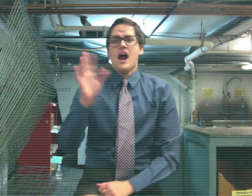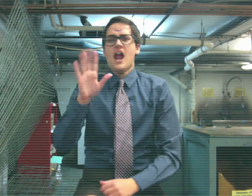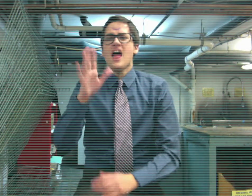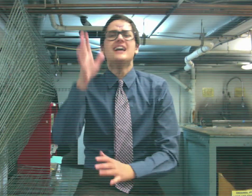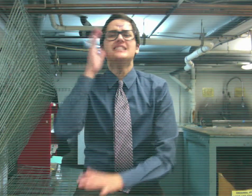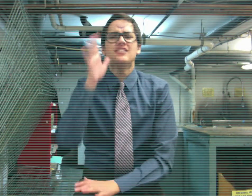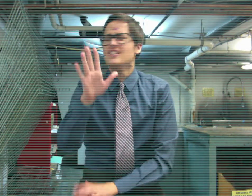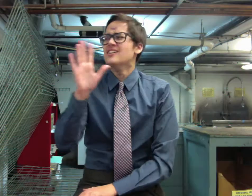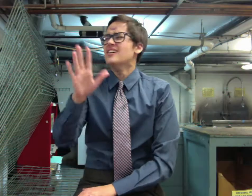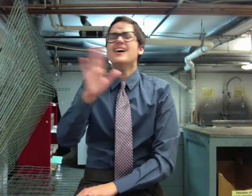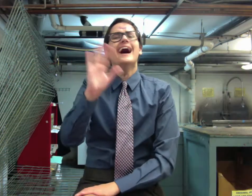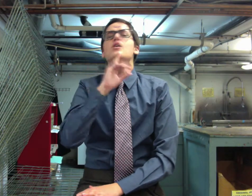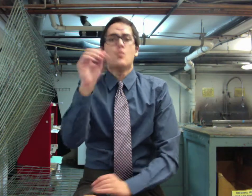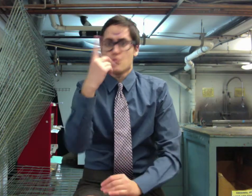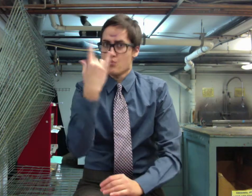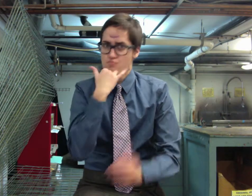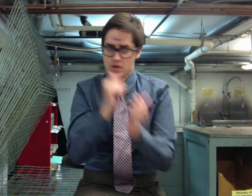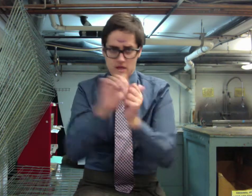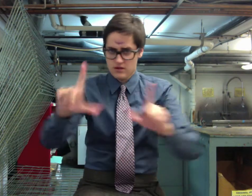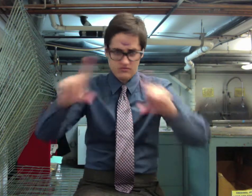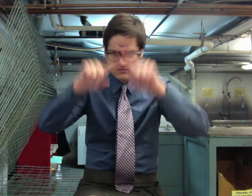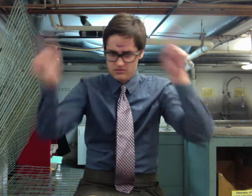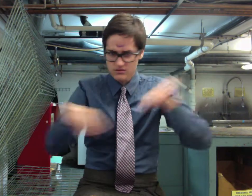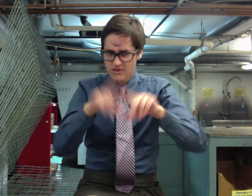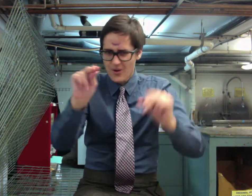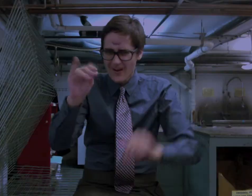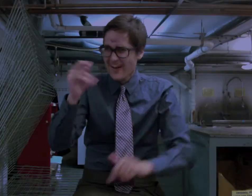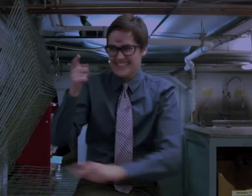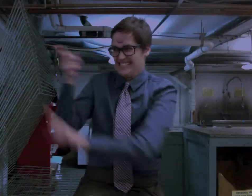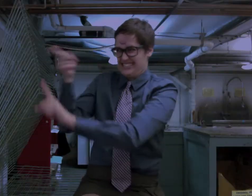Listeners, I'm not sure you can see this! It's not a problem with your radio or our